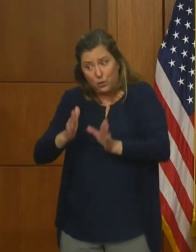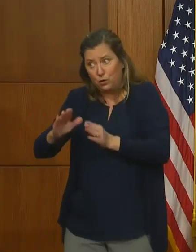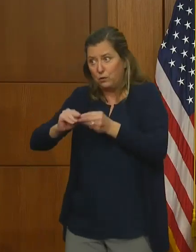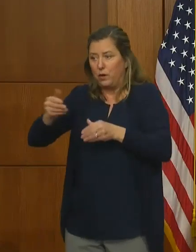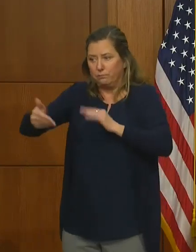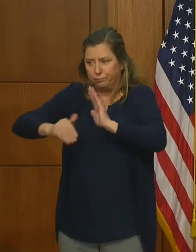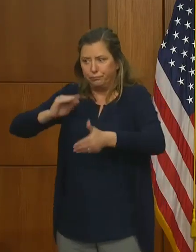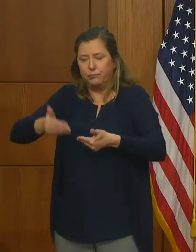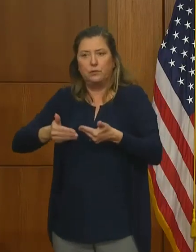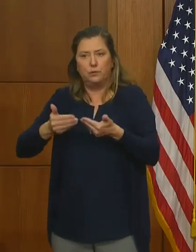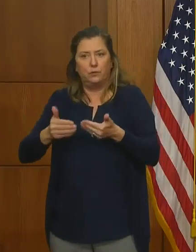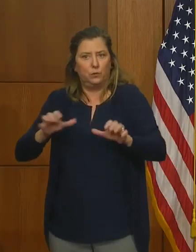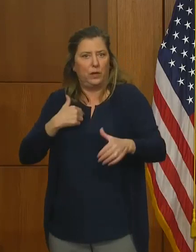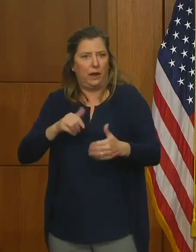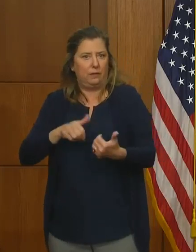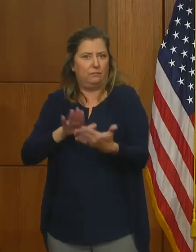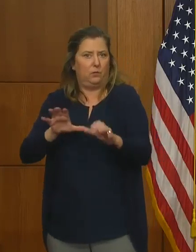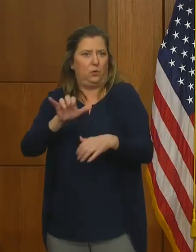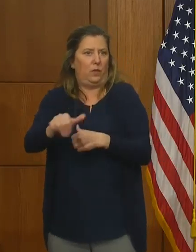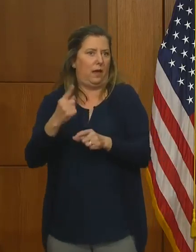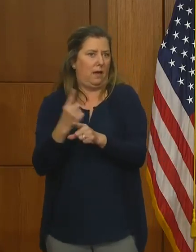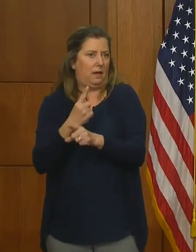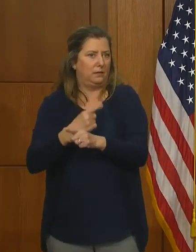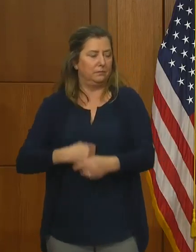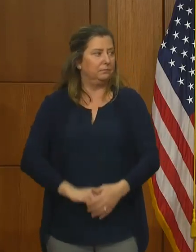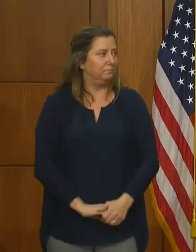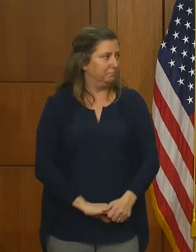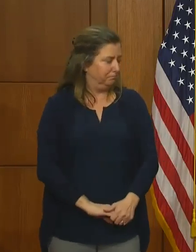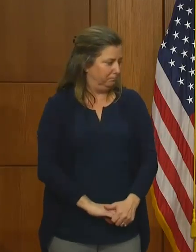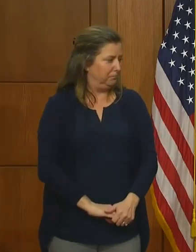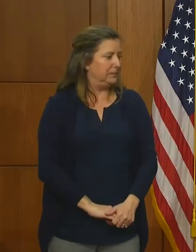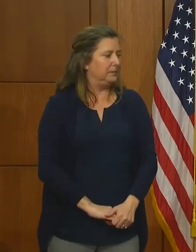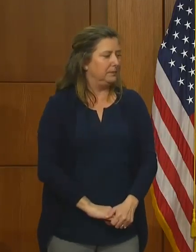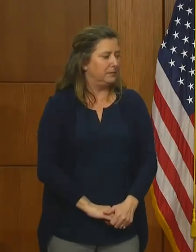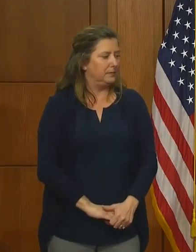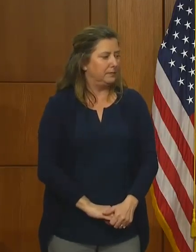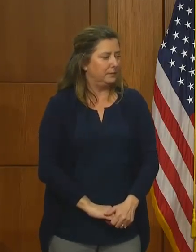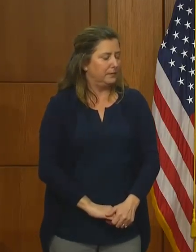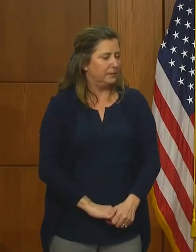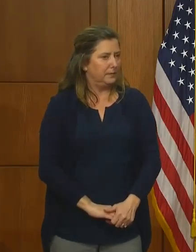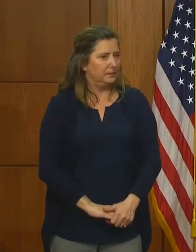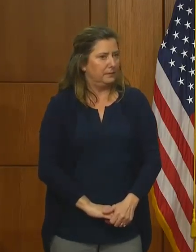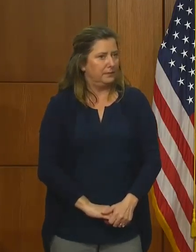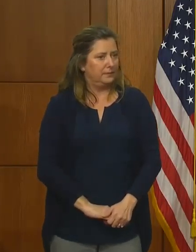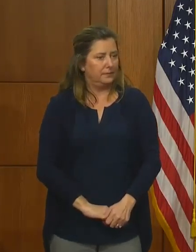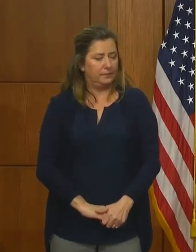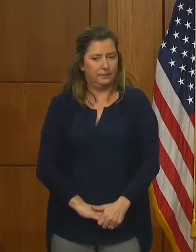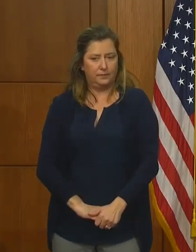HEALTH ANSWER THIS BUT WE ARE RAMPING UP THAT WORK. FOR SO